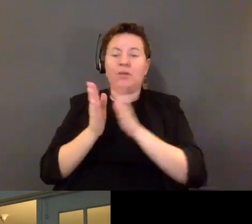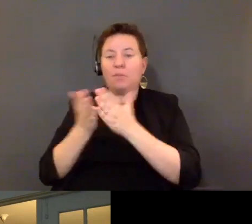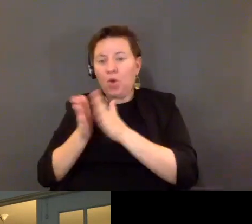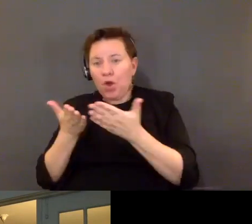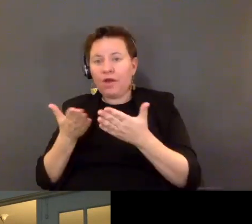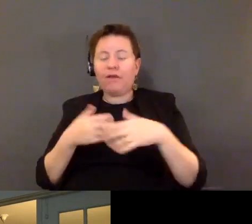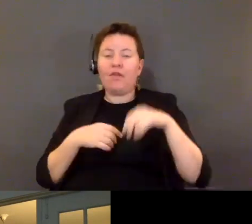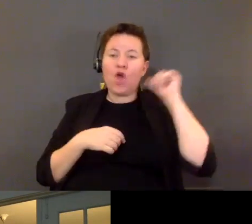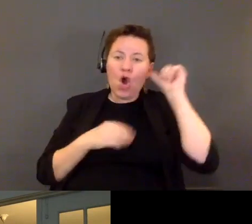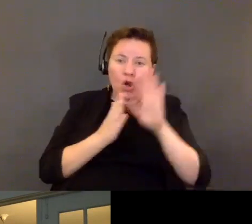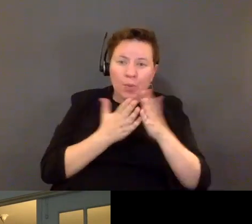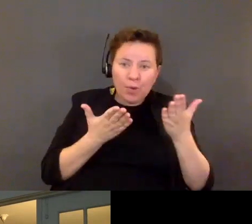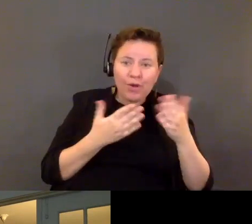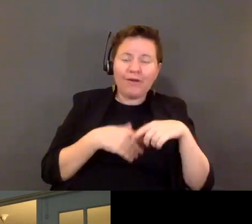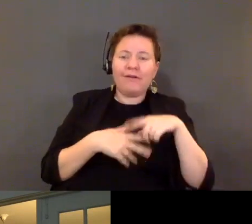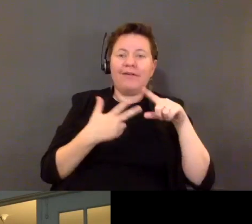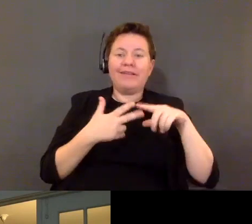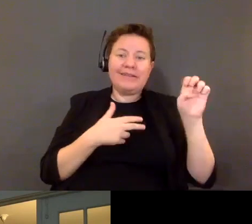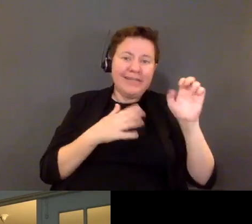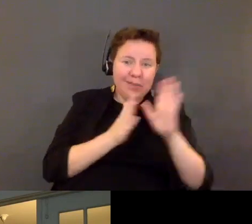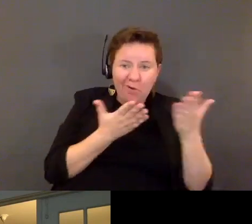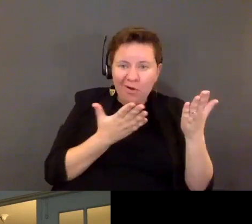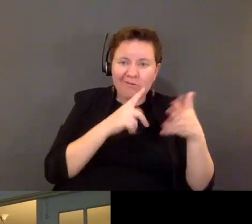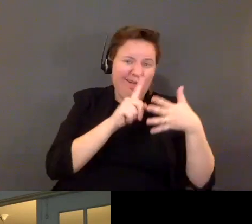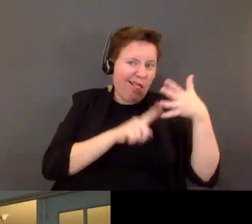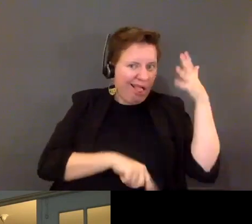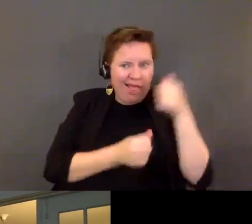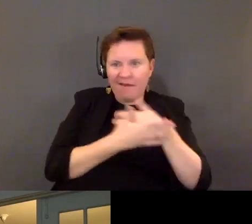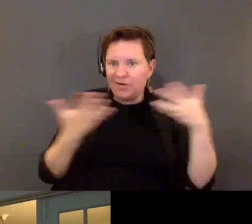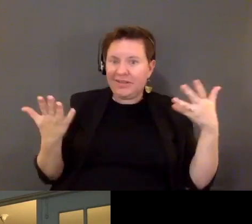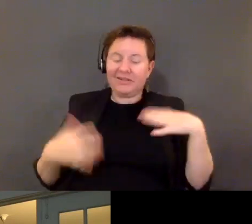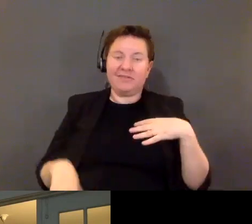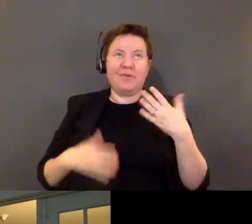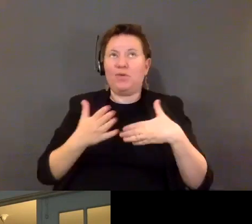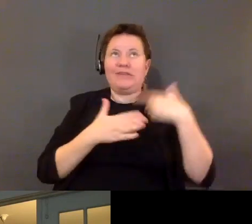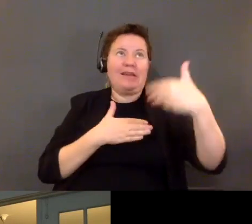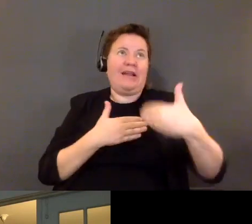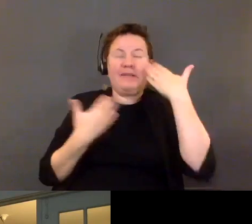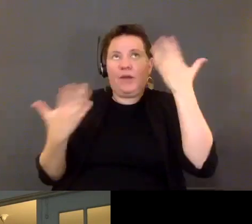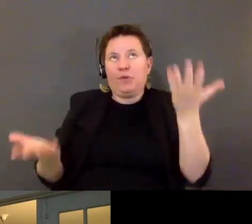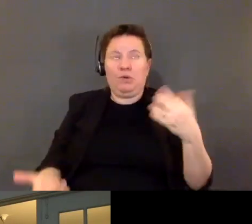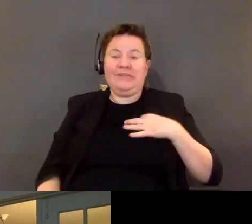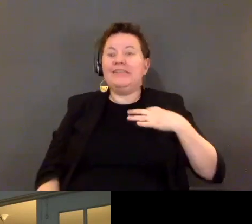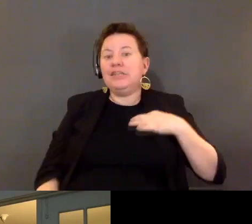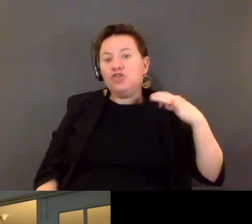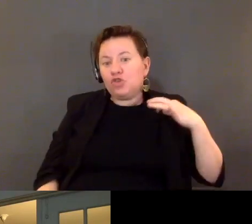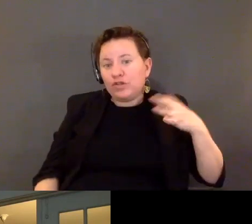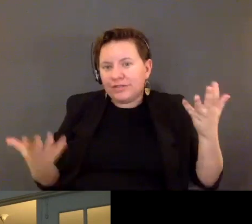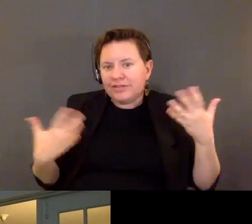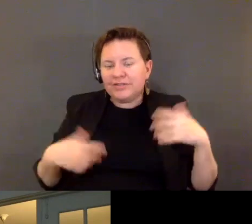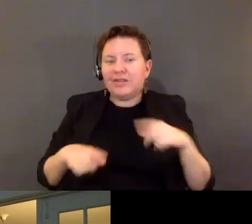the ticker tape and what else is coming next the t-shirts um you know you know what's going